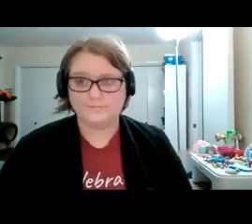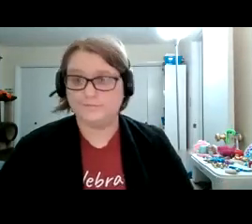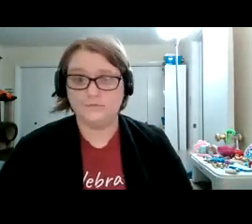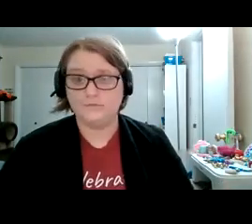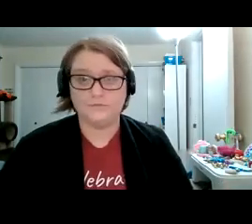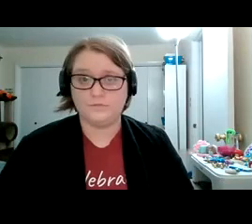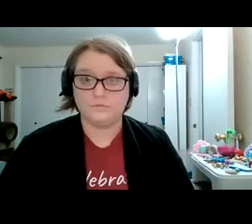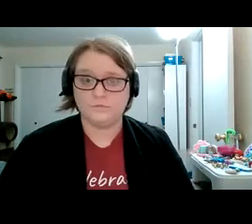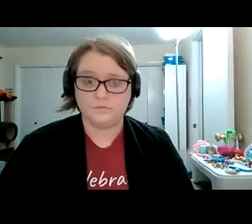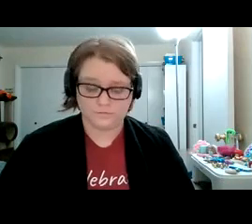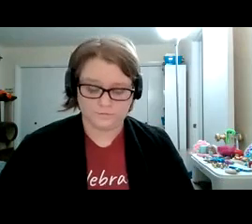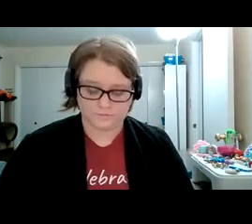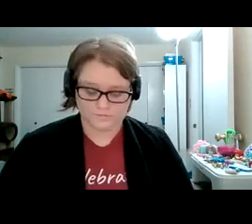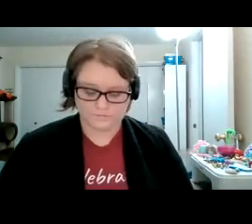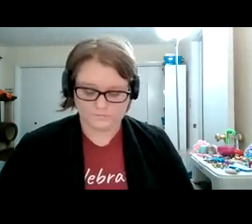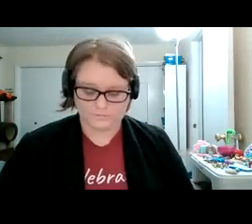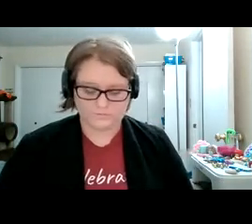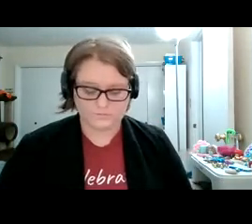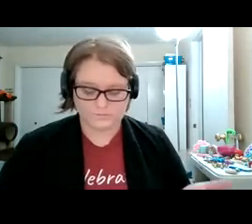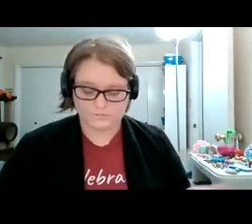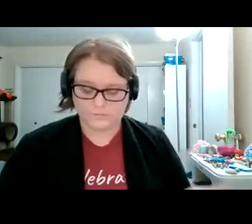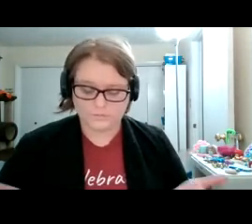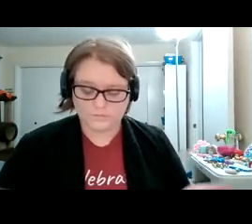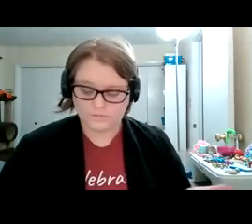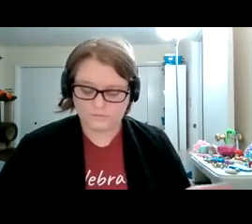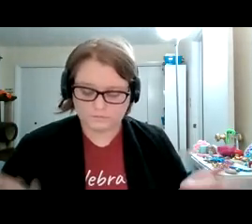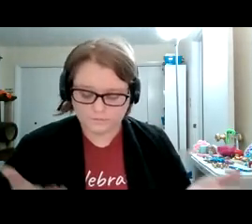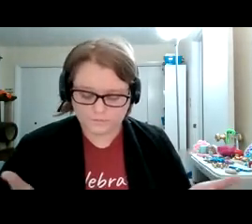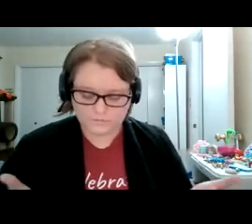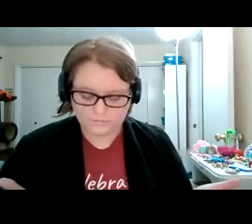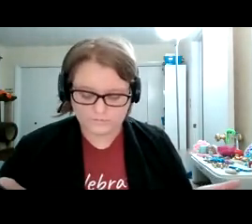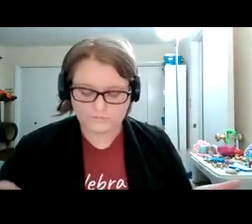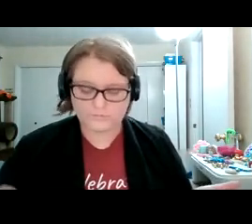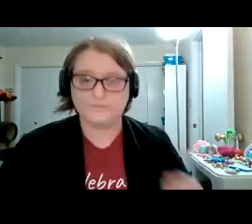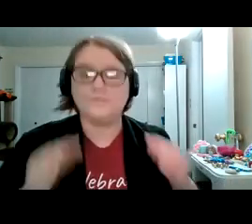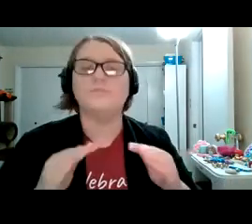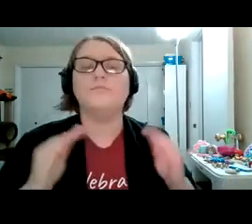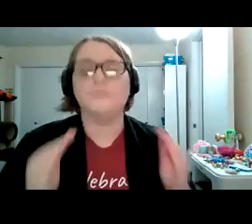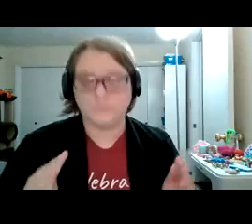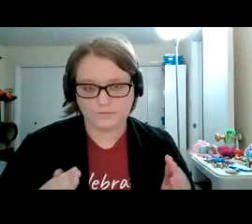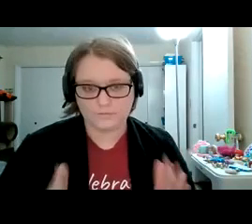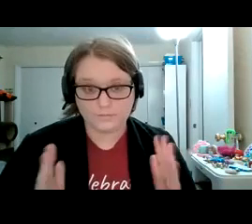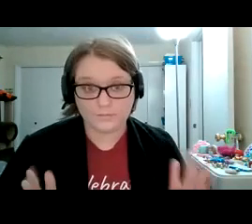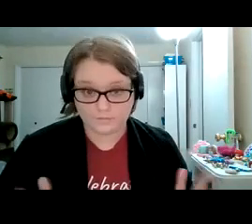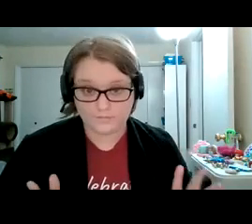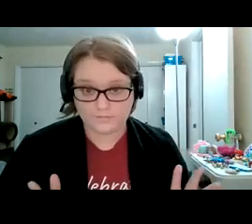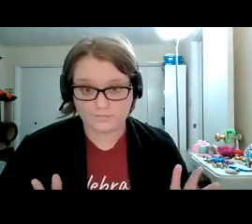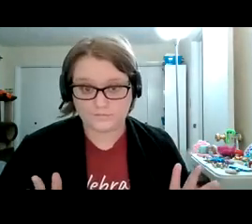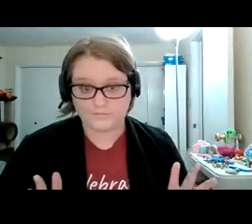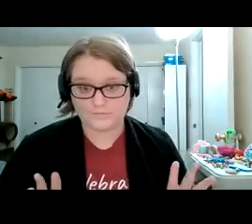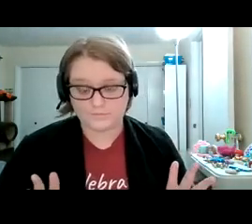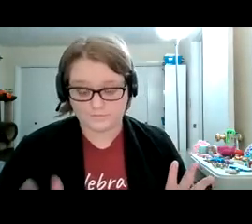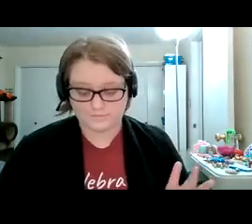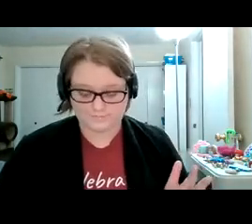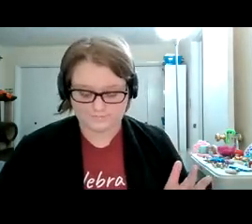so much more and so when you are doing advocacy online especially, disability advocacy work, it's